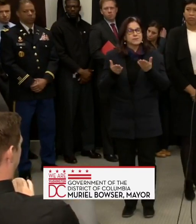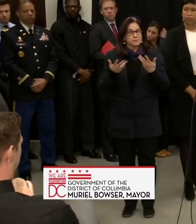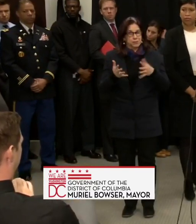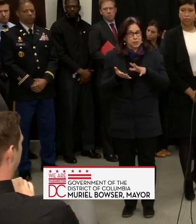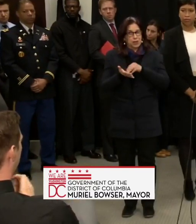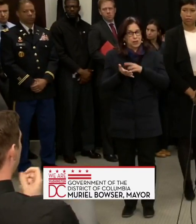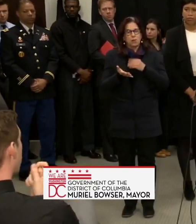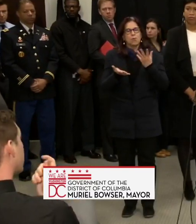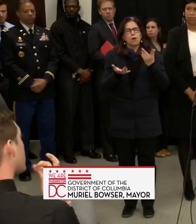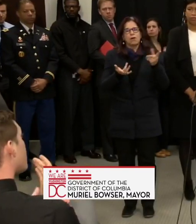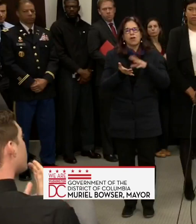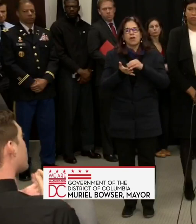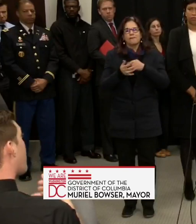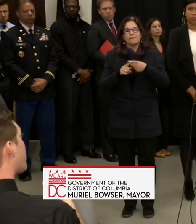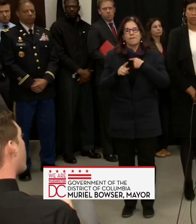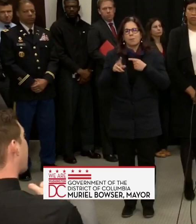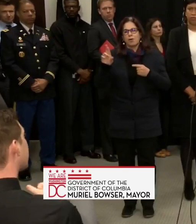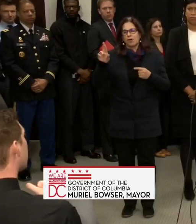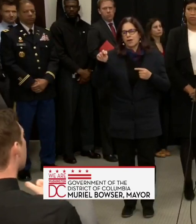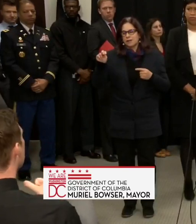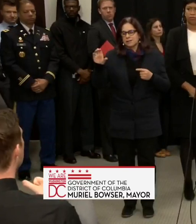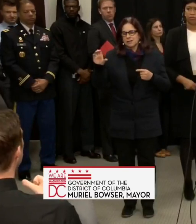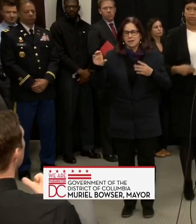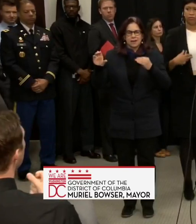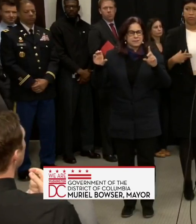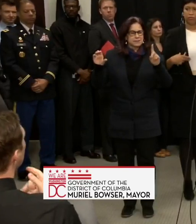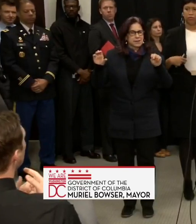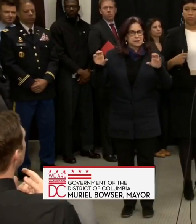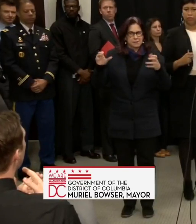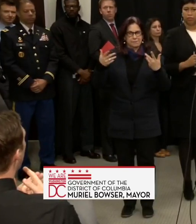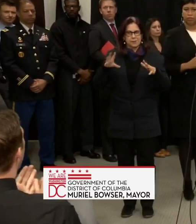SOME PROTESTS NOT AS MANY AS OBVIOUSLY WAS EXPECTED, BUT THAT